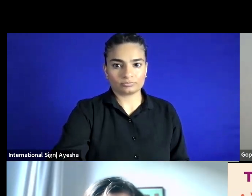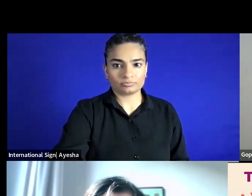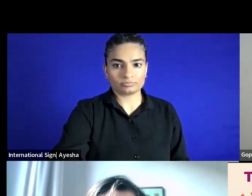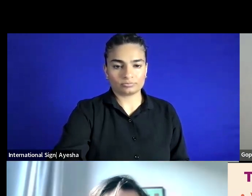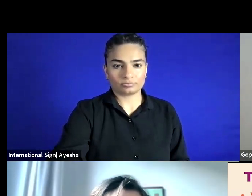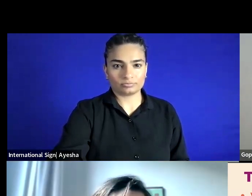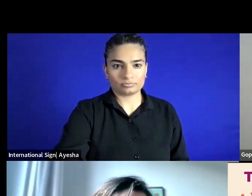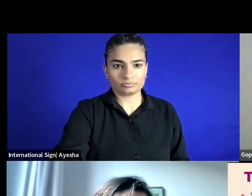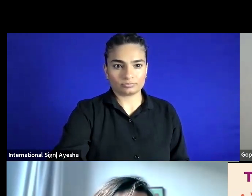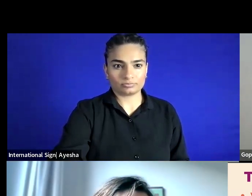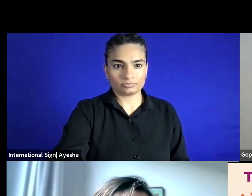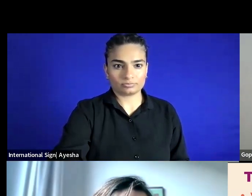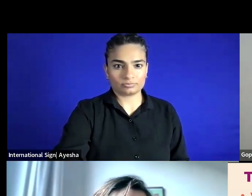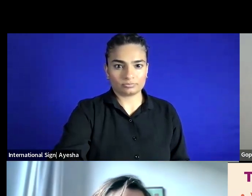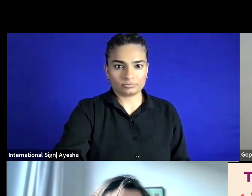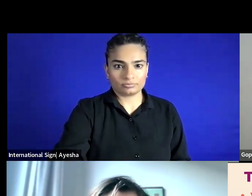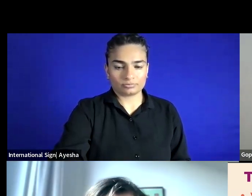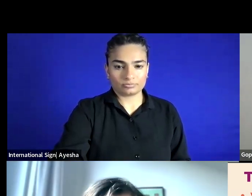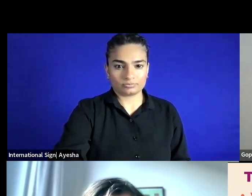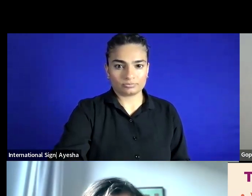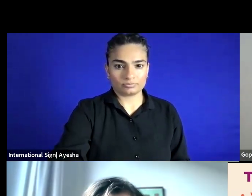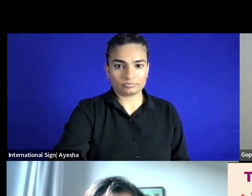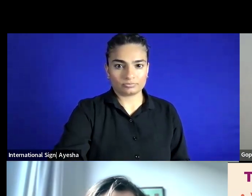cross the border, always go through customs, get into the country.